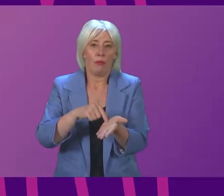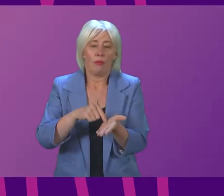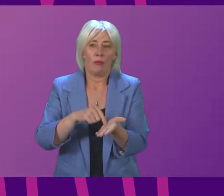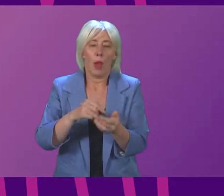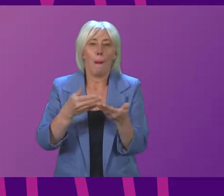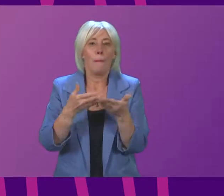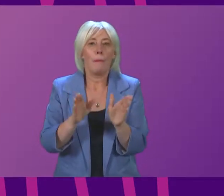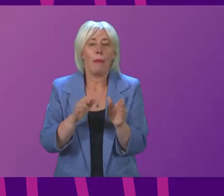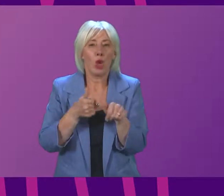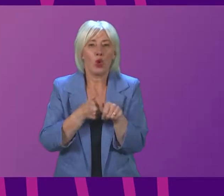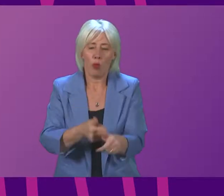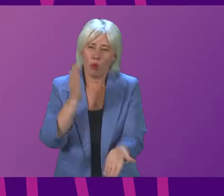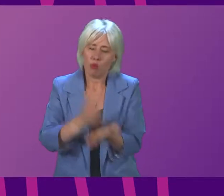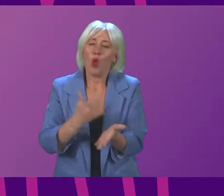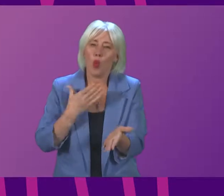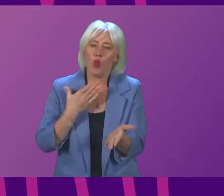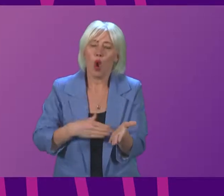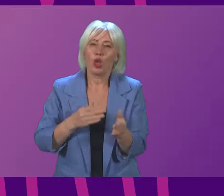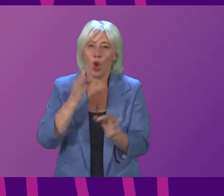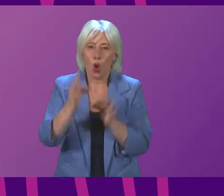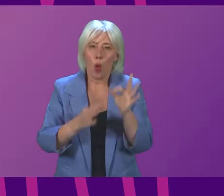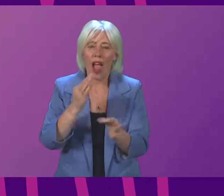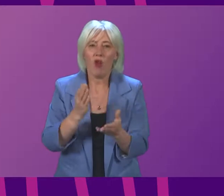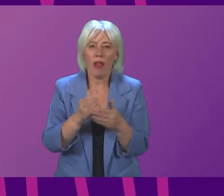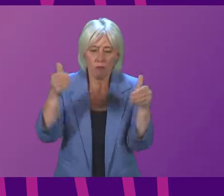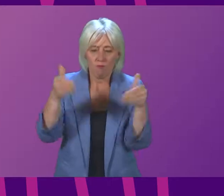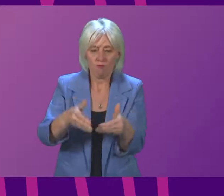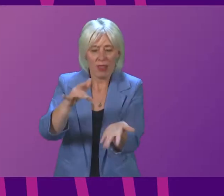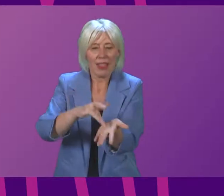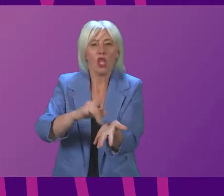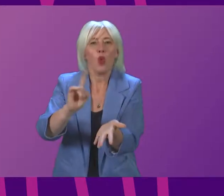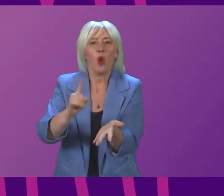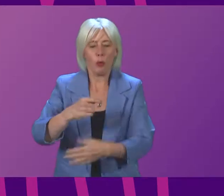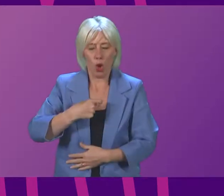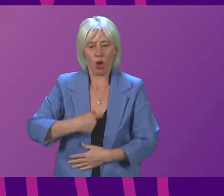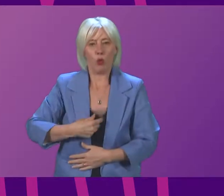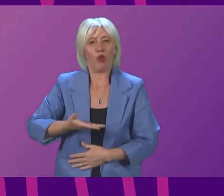for an inquiry with human rights at its heart. The matters that people raised have